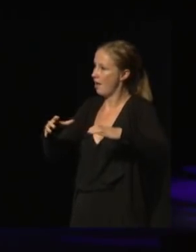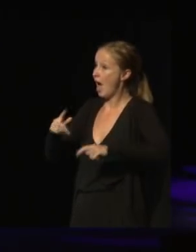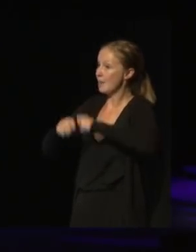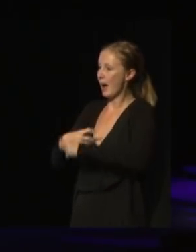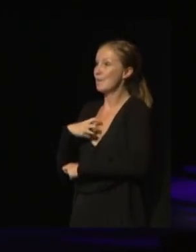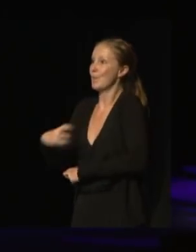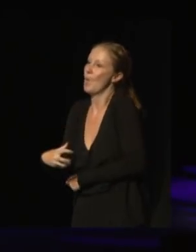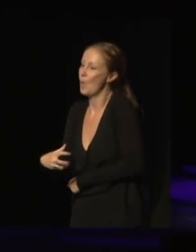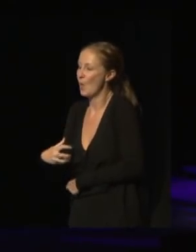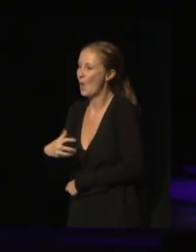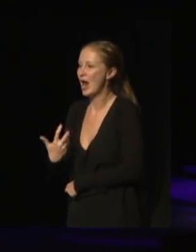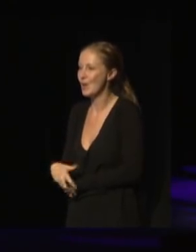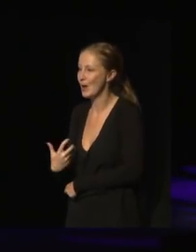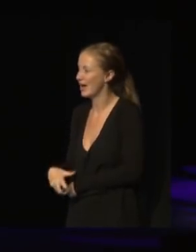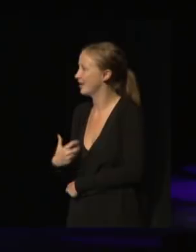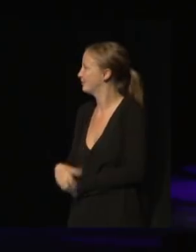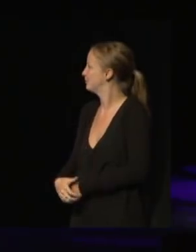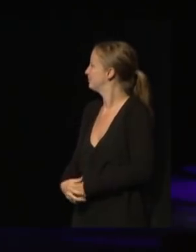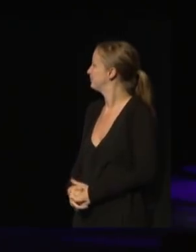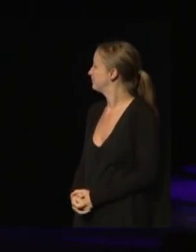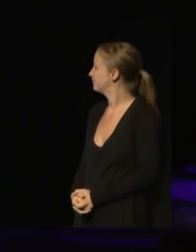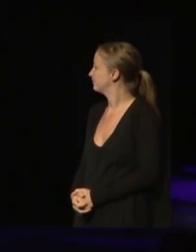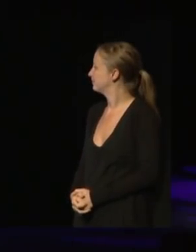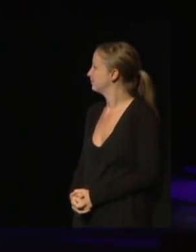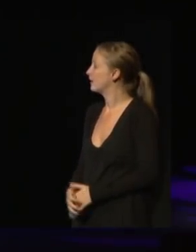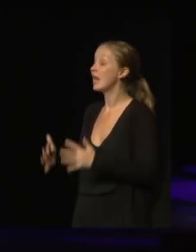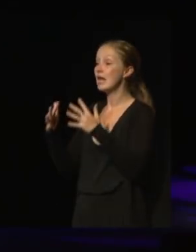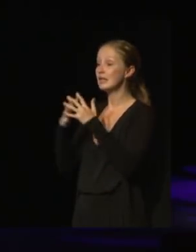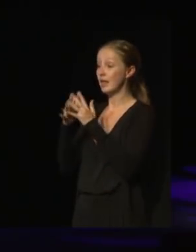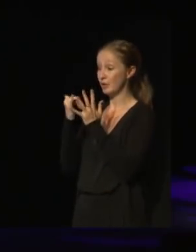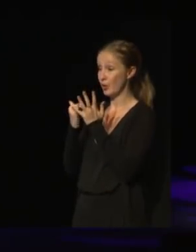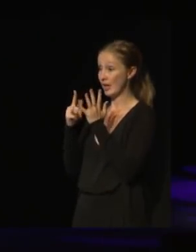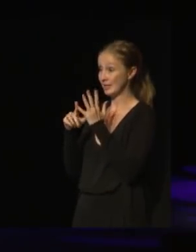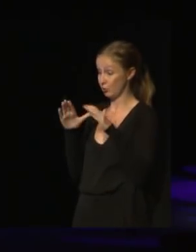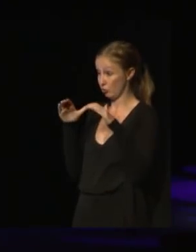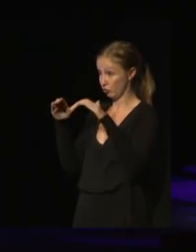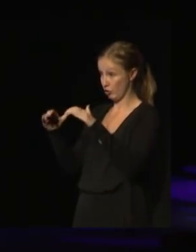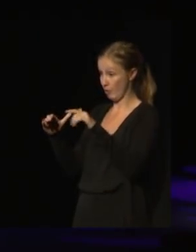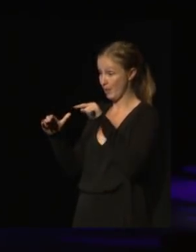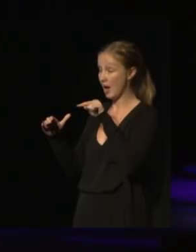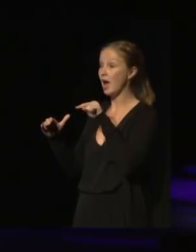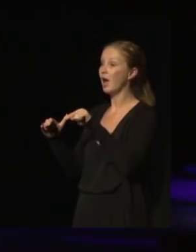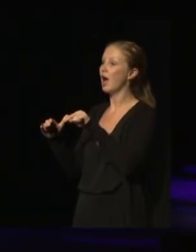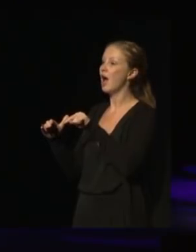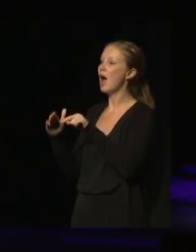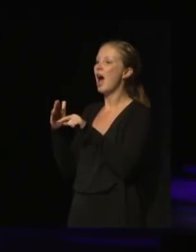The -- Within the WSPU, amongst the suffragettes, militancy escalated.